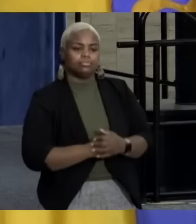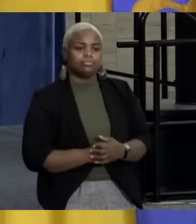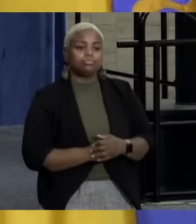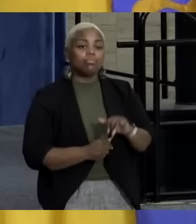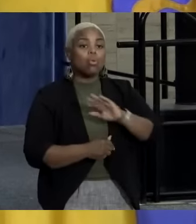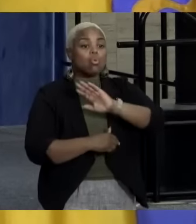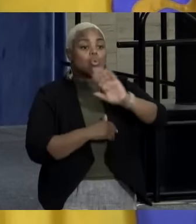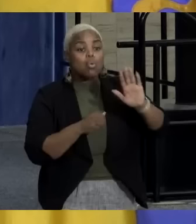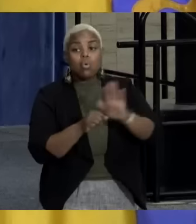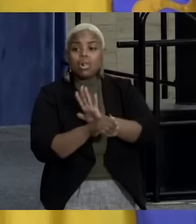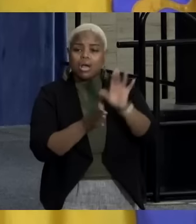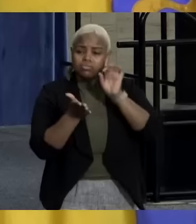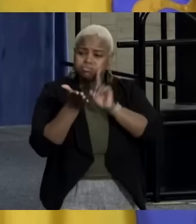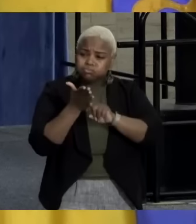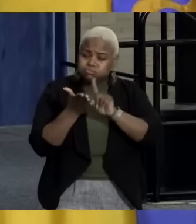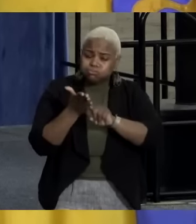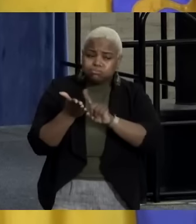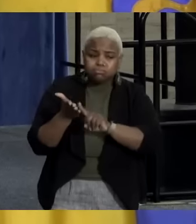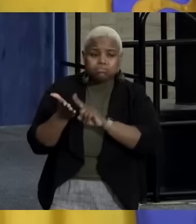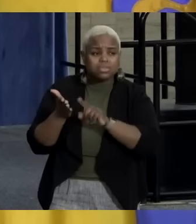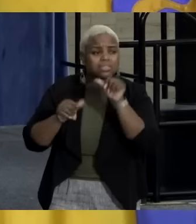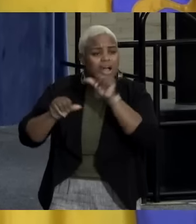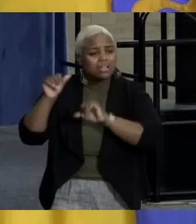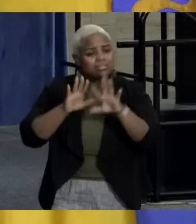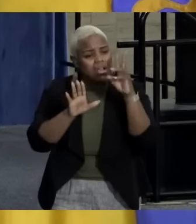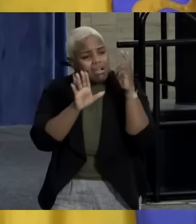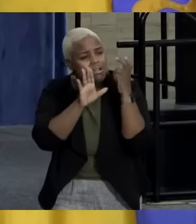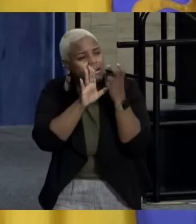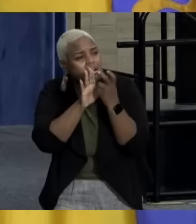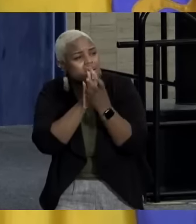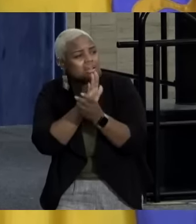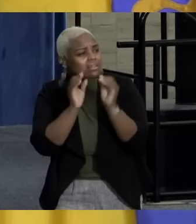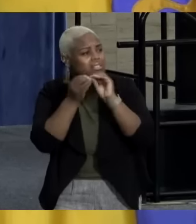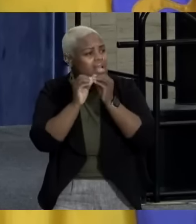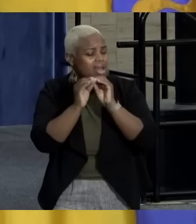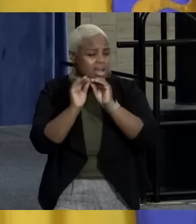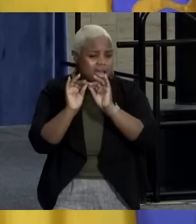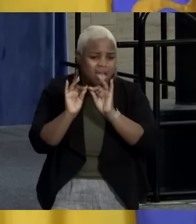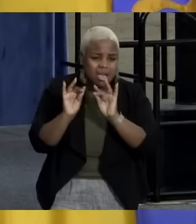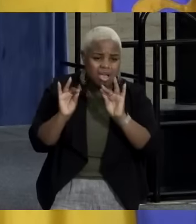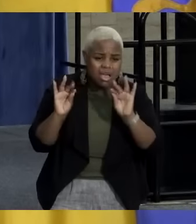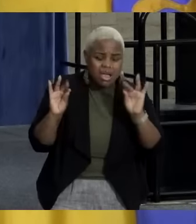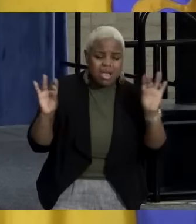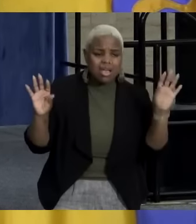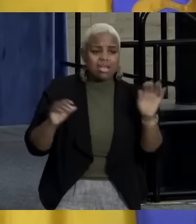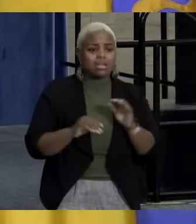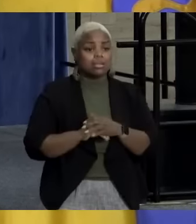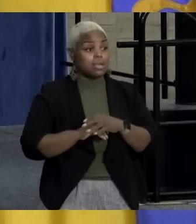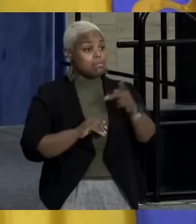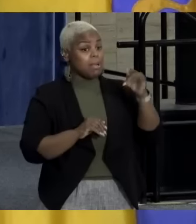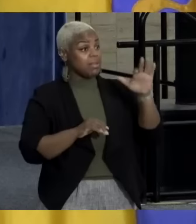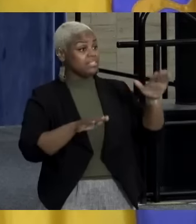of scientific data, an expert panel, and public testimony, the FDA is announcing